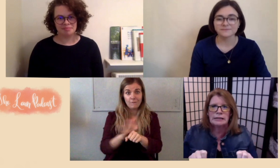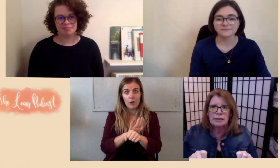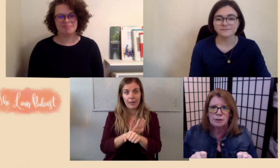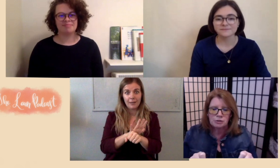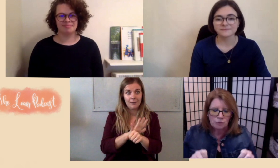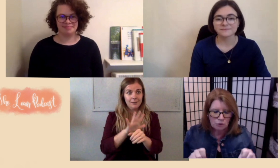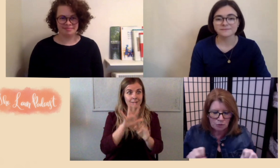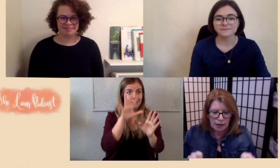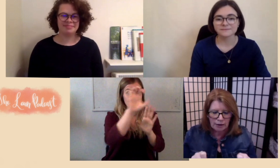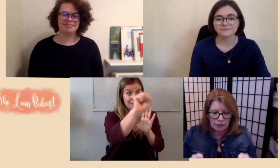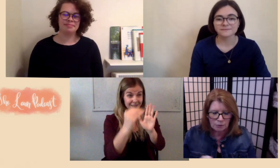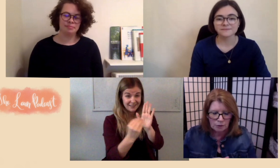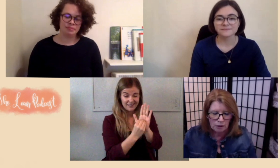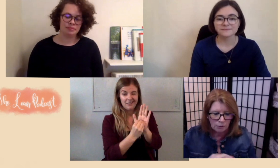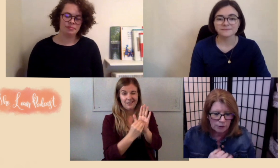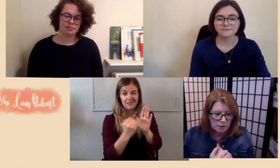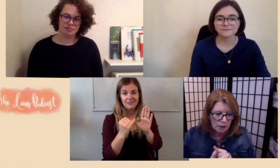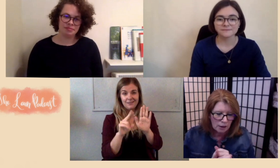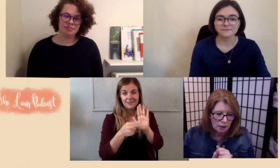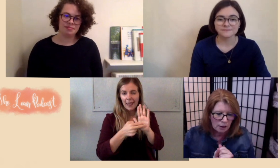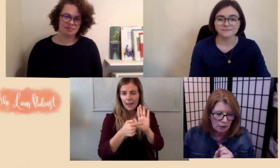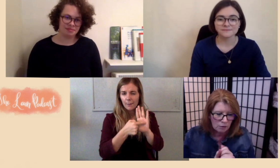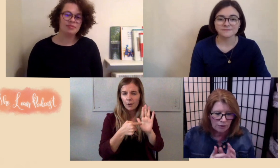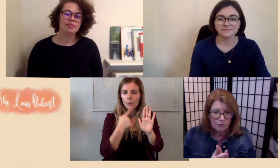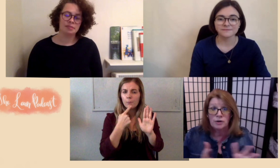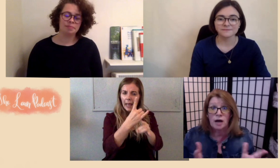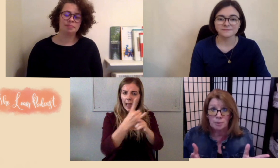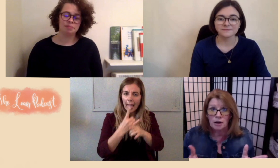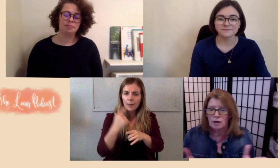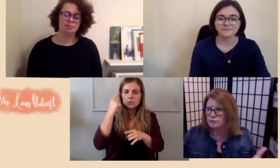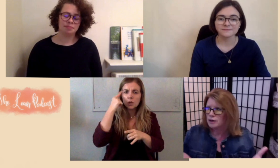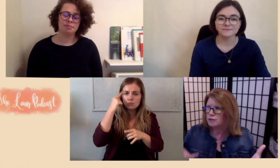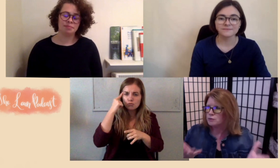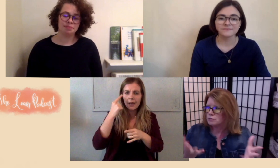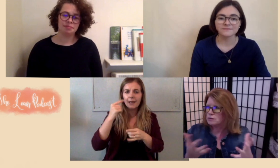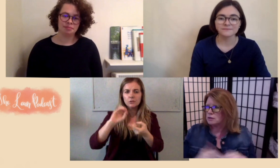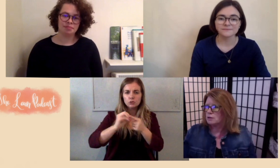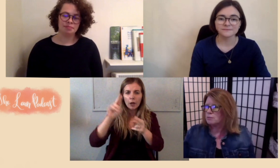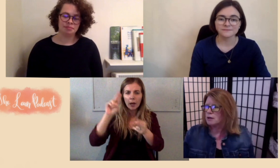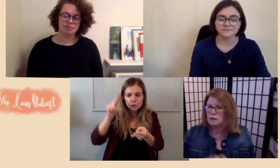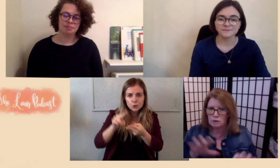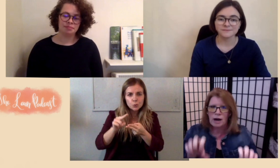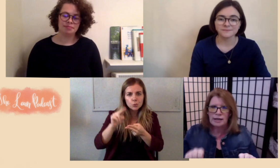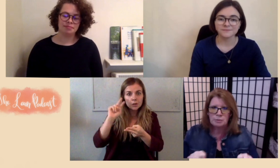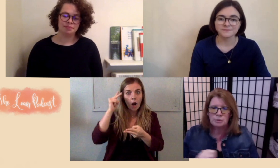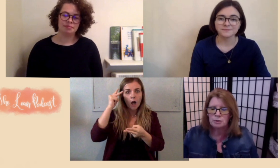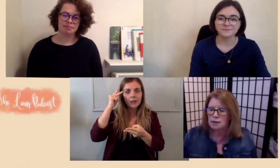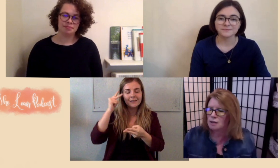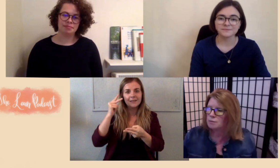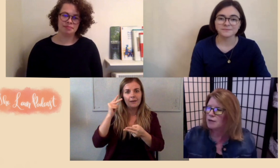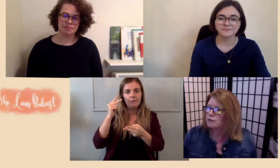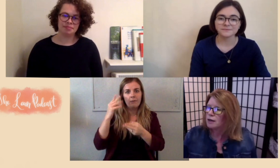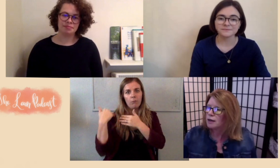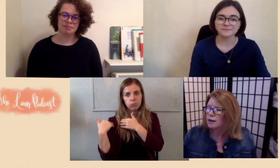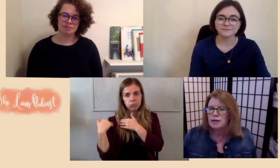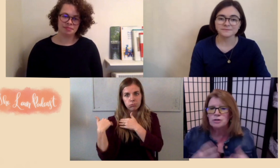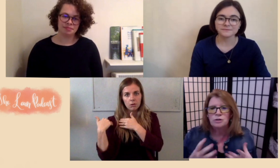in ways that reduce the cognitive load. And so, if we can reduce the cognitive load of our brain trying to pick up on all these things,